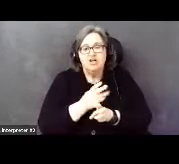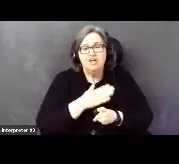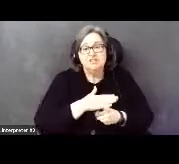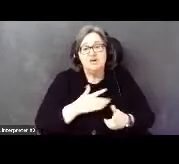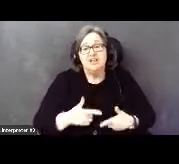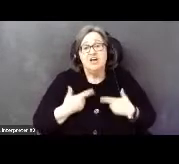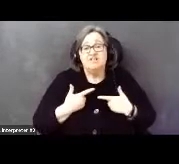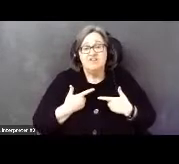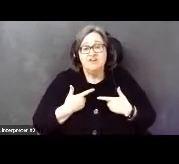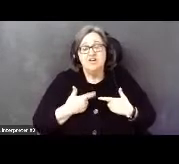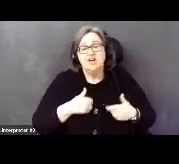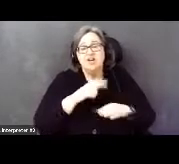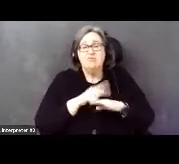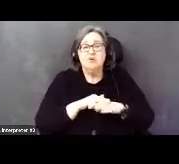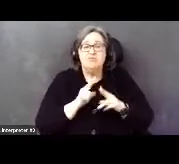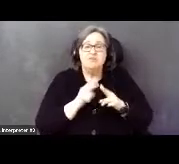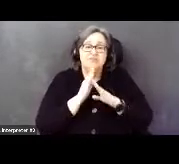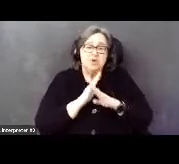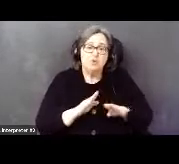I'm normally very quiet person.